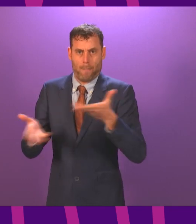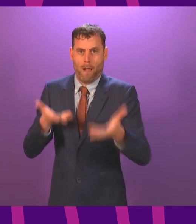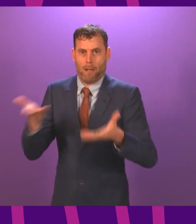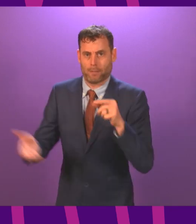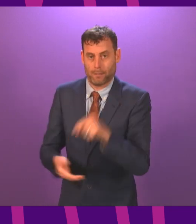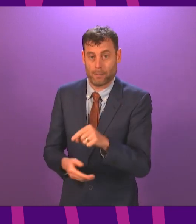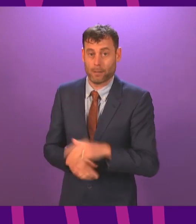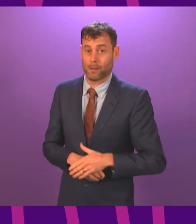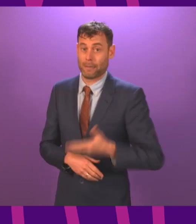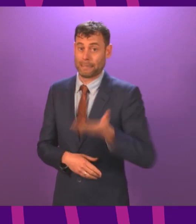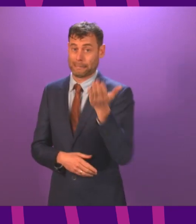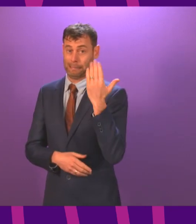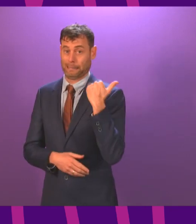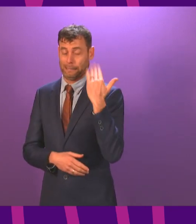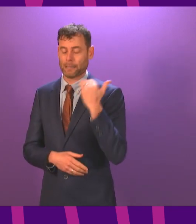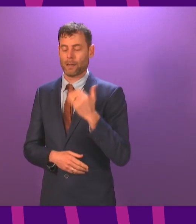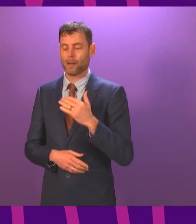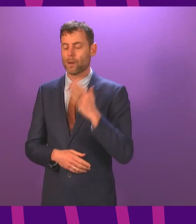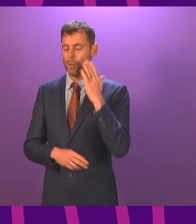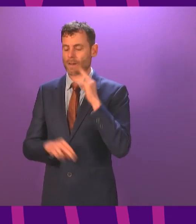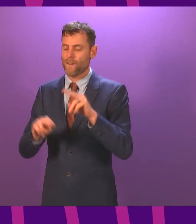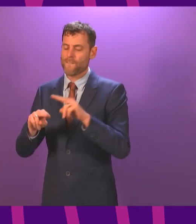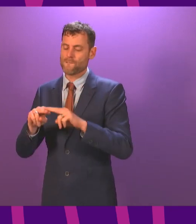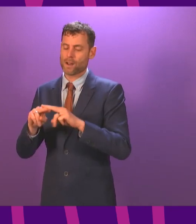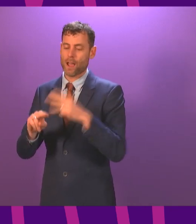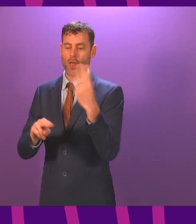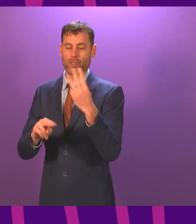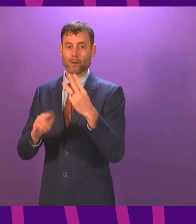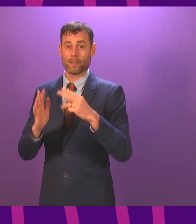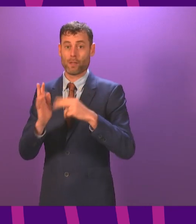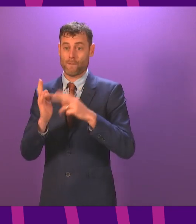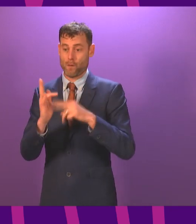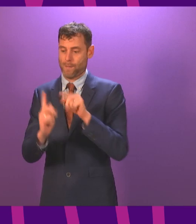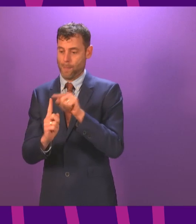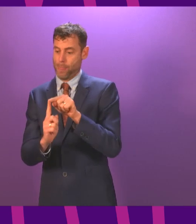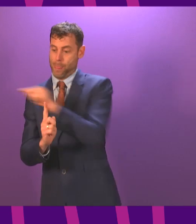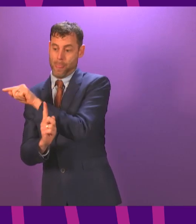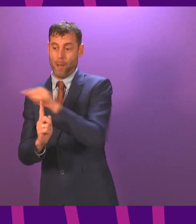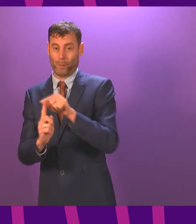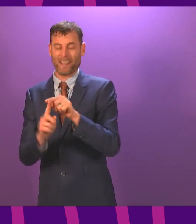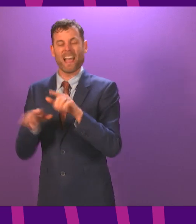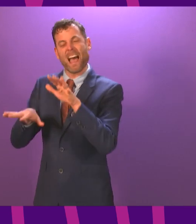Three weeks ago—in the seven days to Friday 13 November—an average of 1,116 new cases